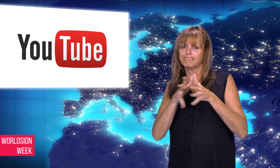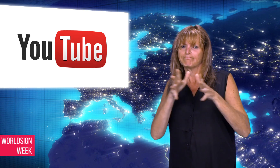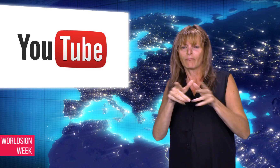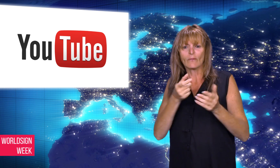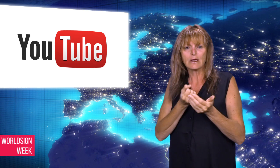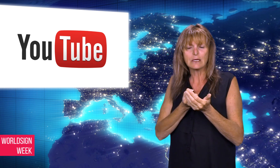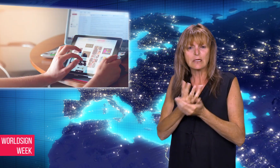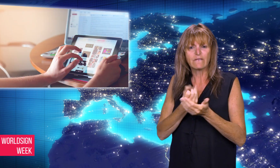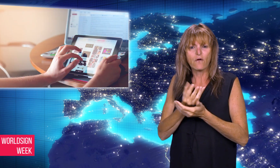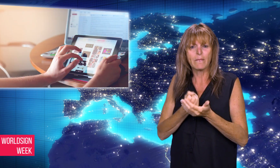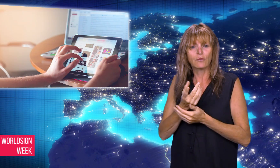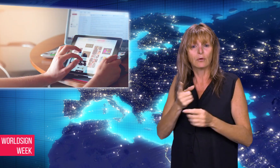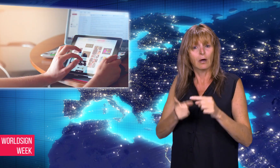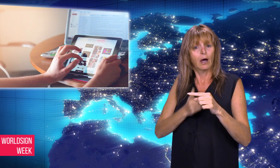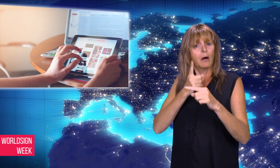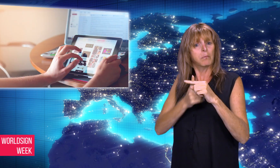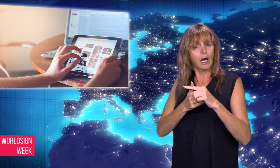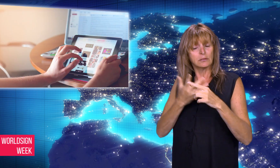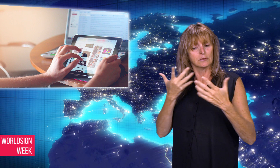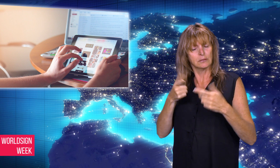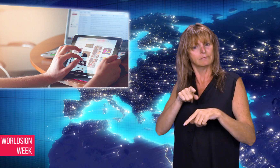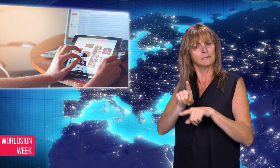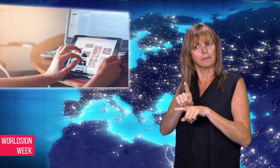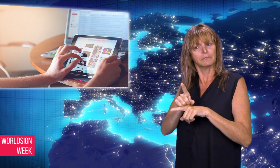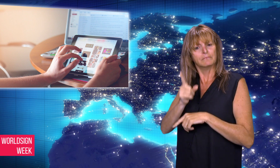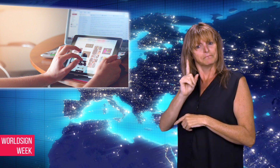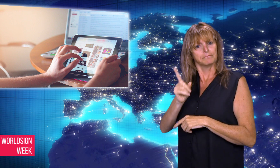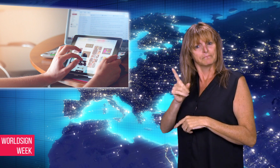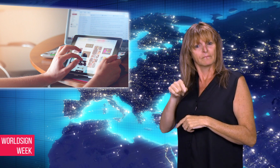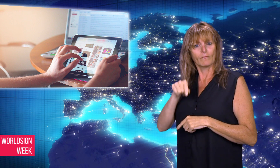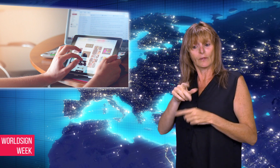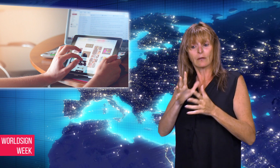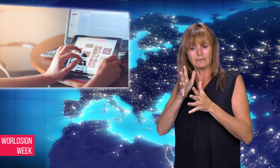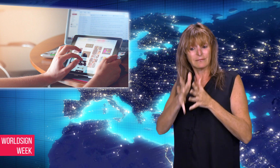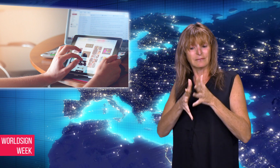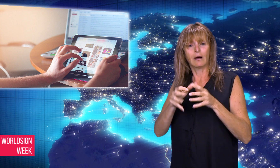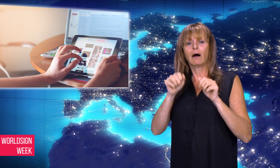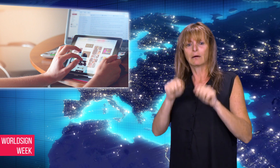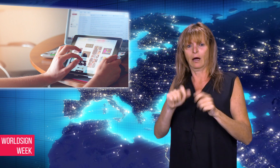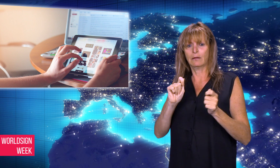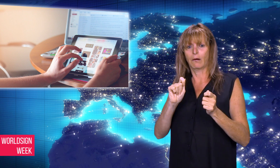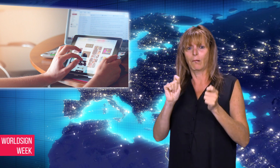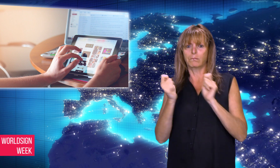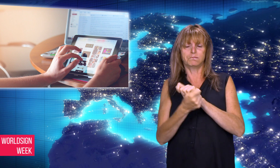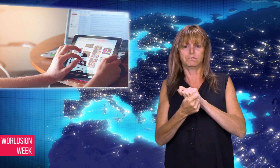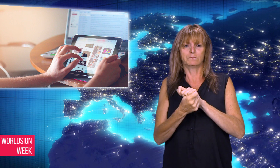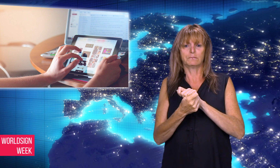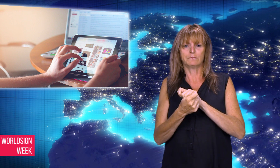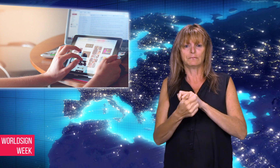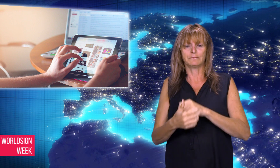“authoritative” news source list,